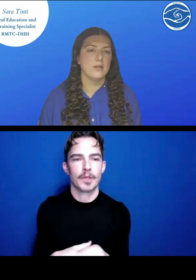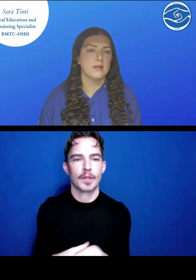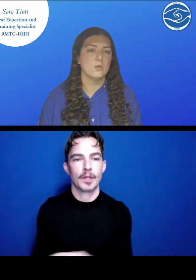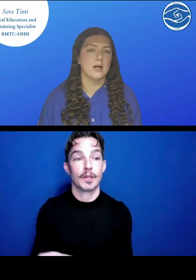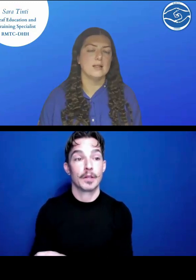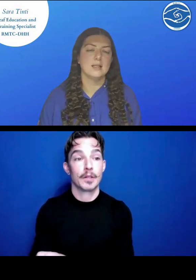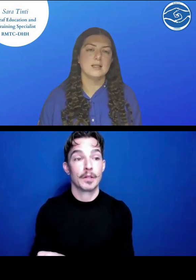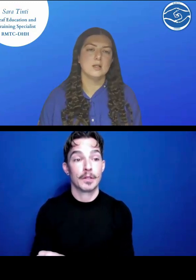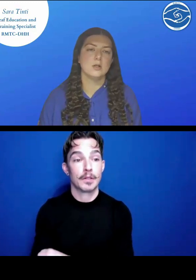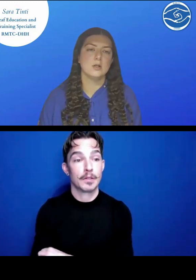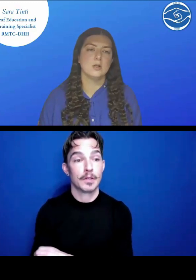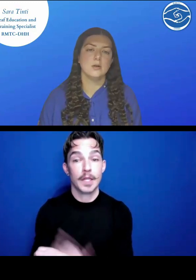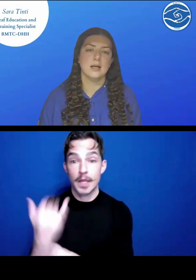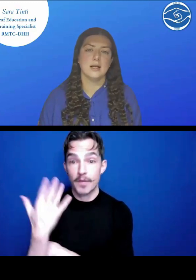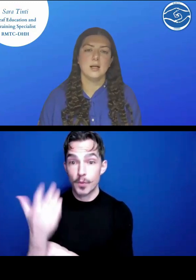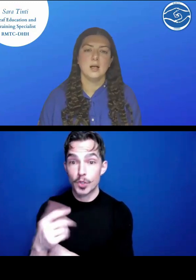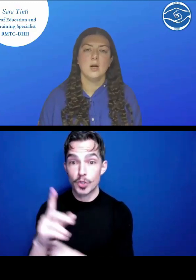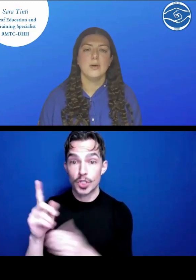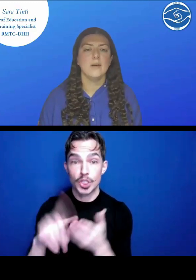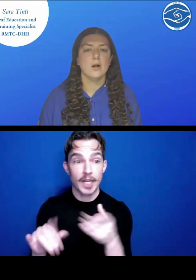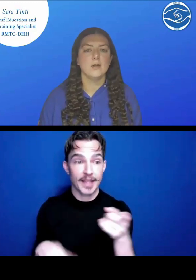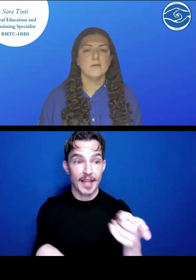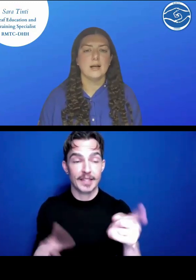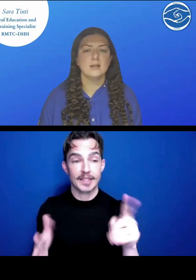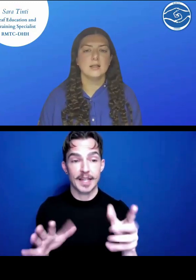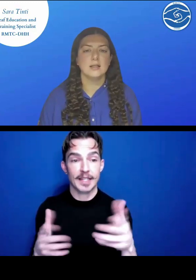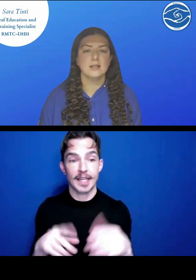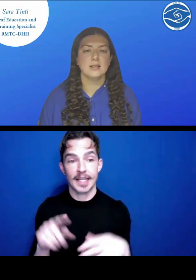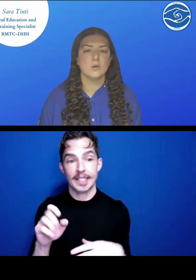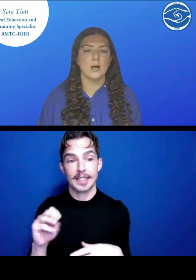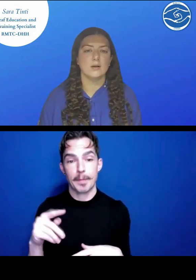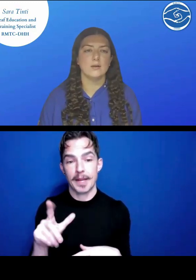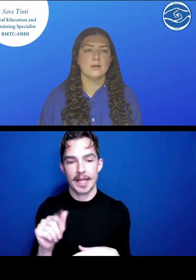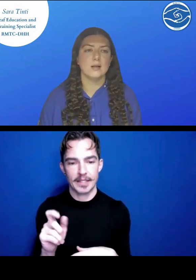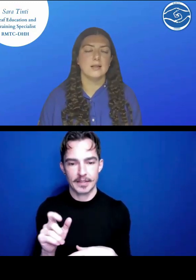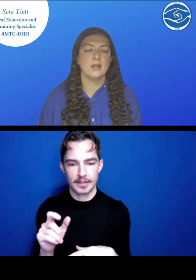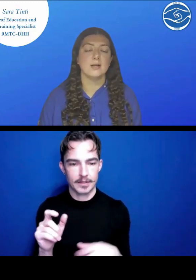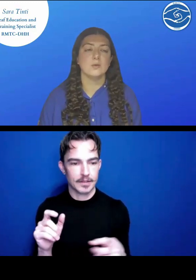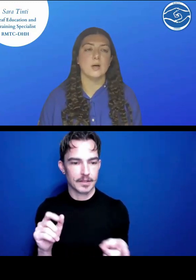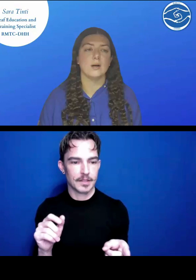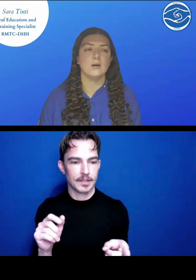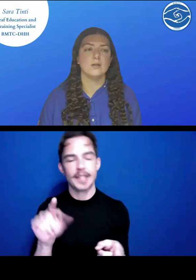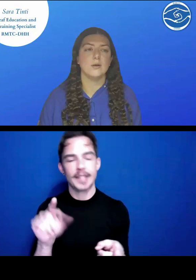what this was because this is so tempting, we have all of the files linked here. Well, here as well.